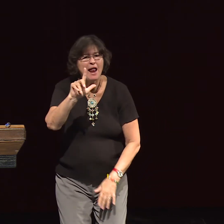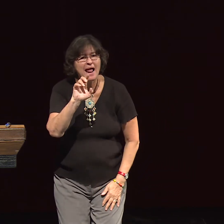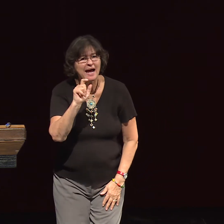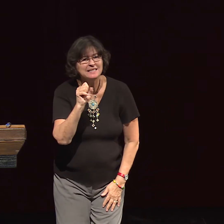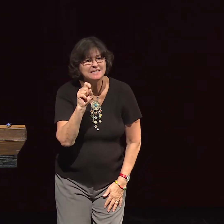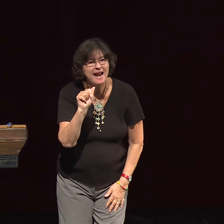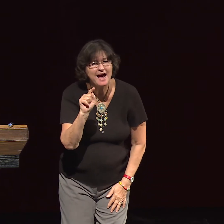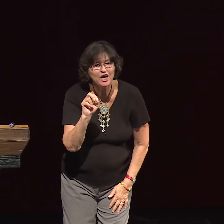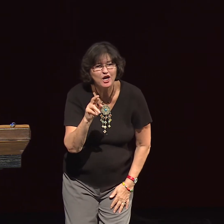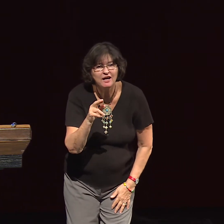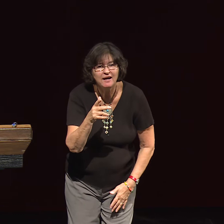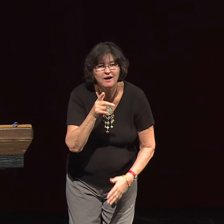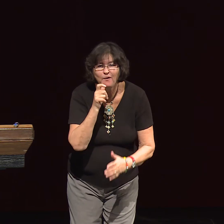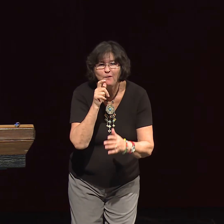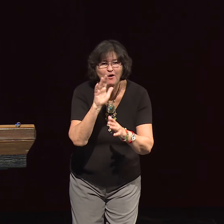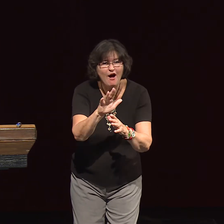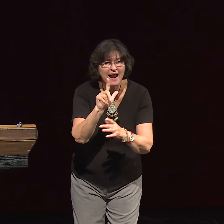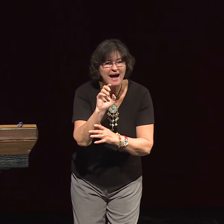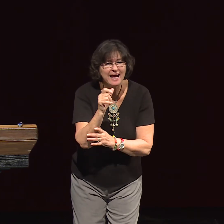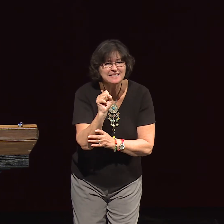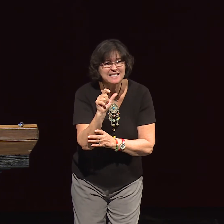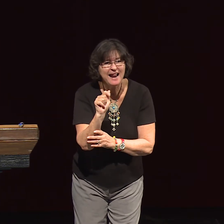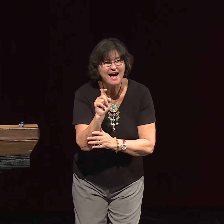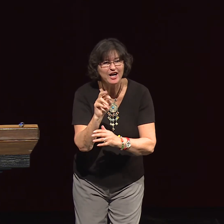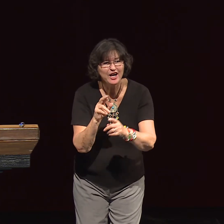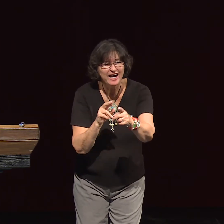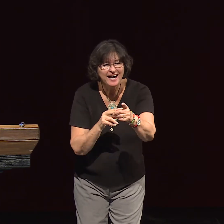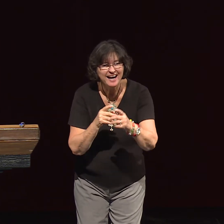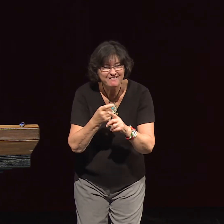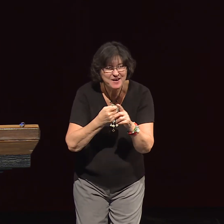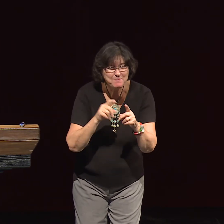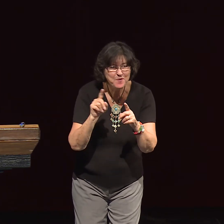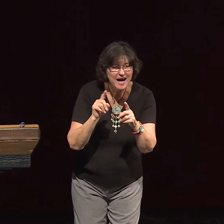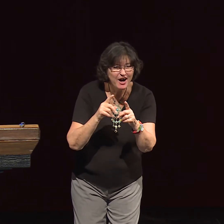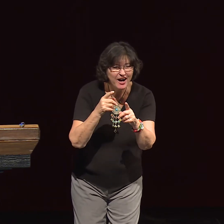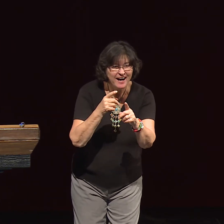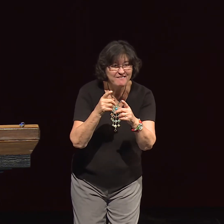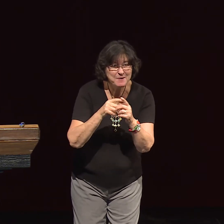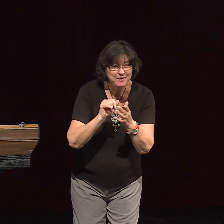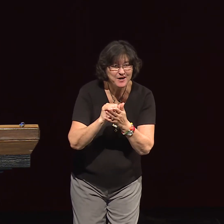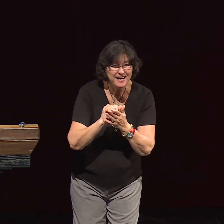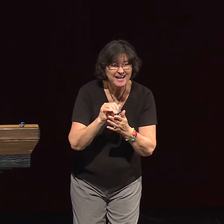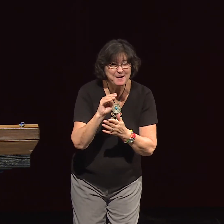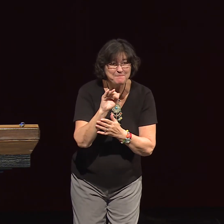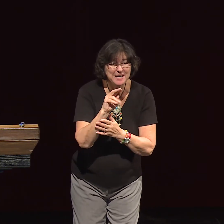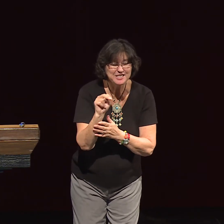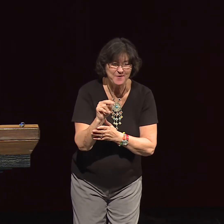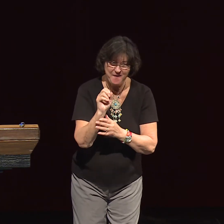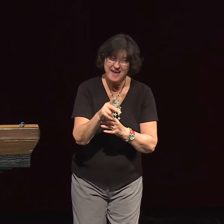Do you know the names of your legislators? Where are you from?